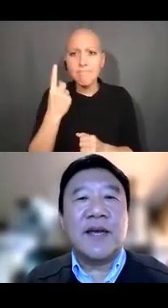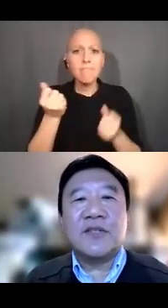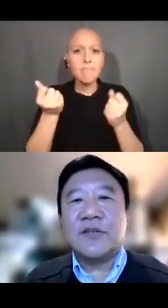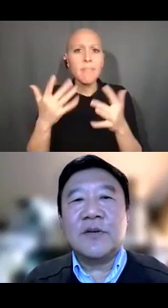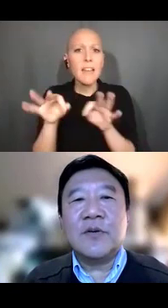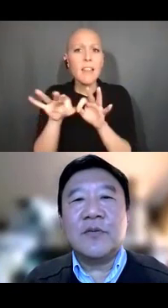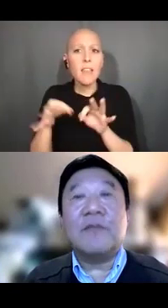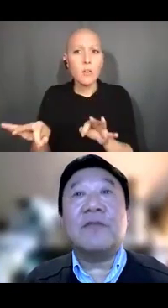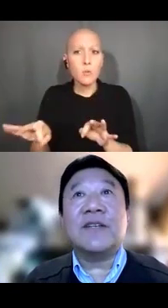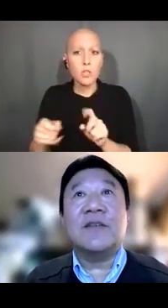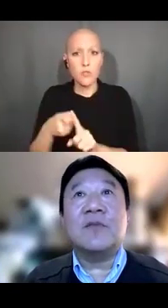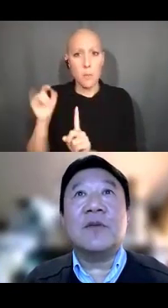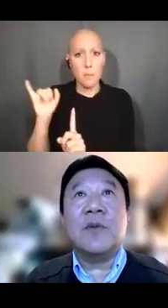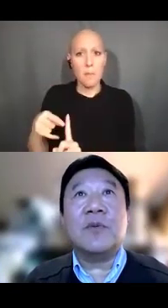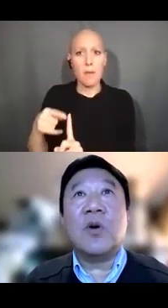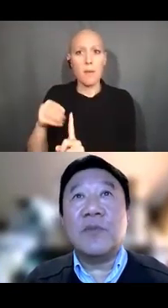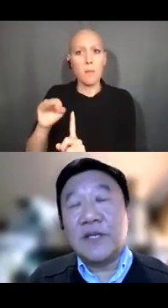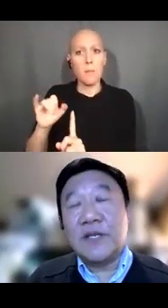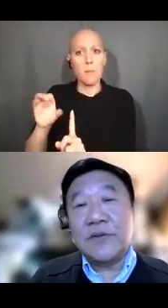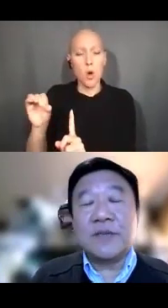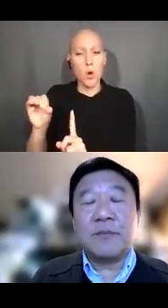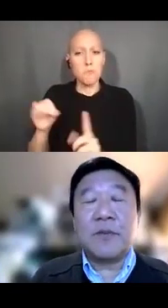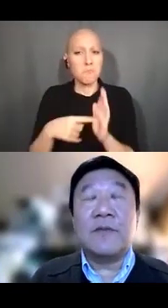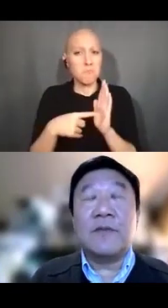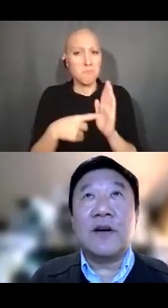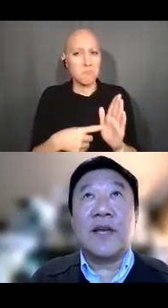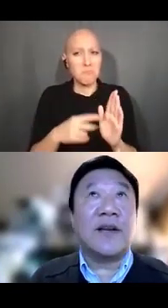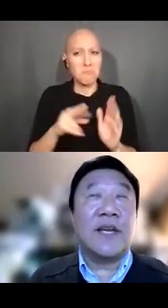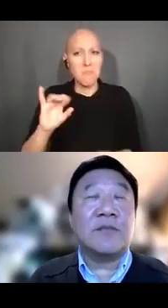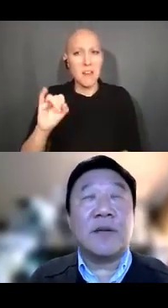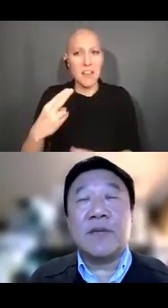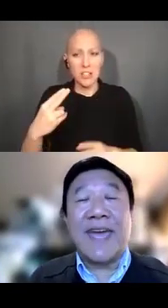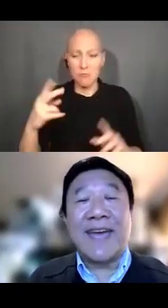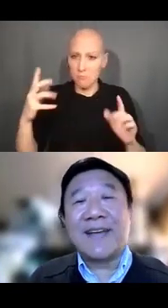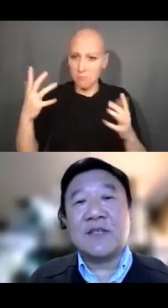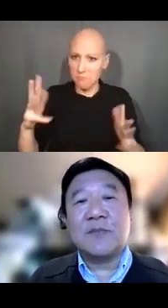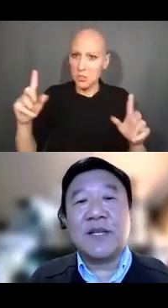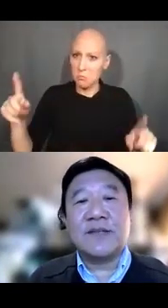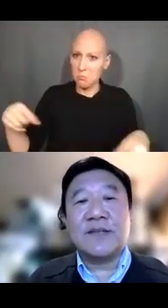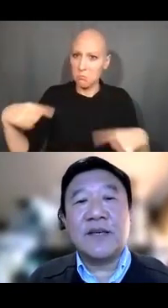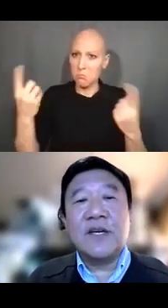actually reflected what we were already doing as part of our NIH Public Access Policy.